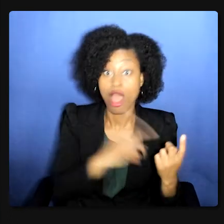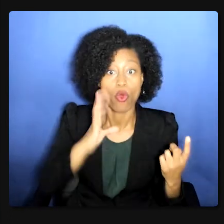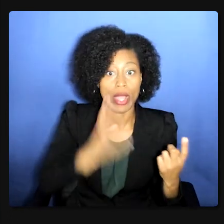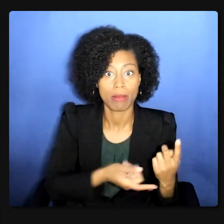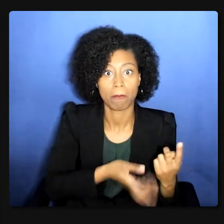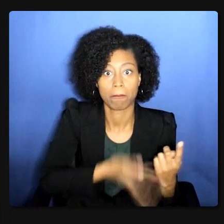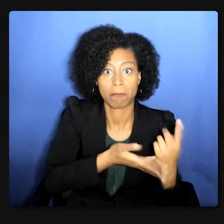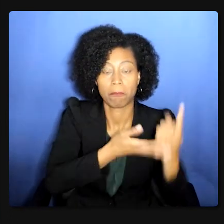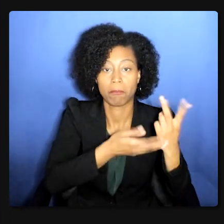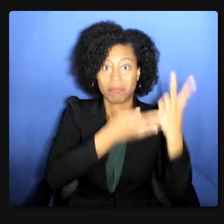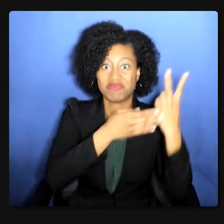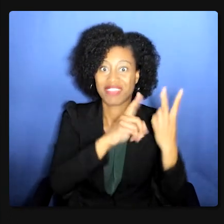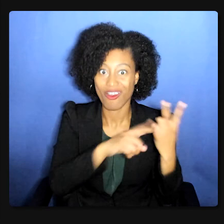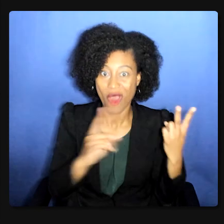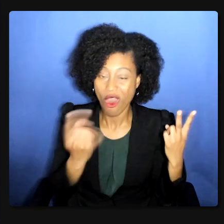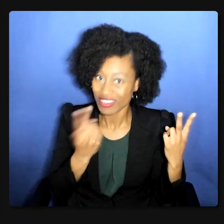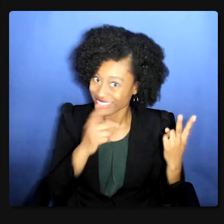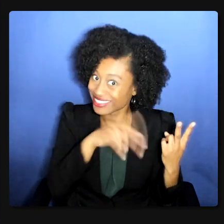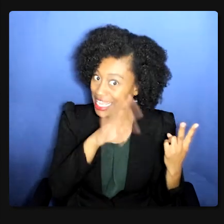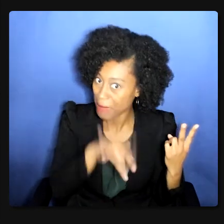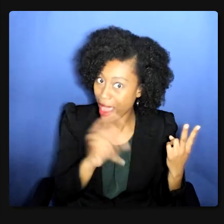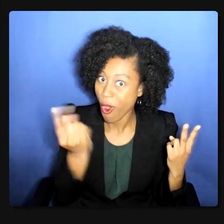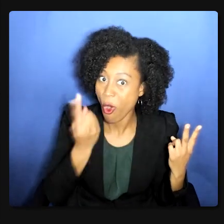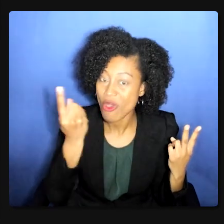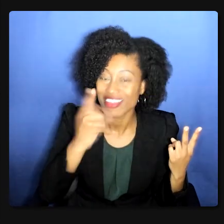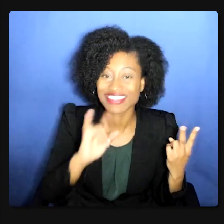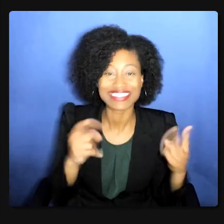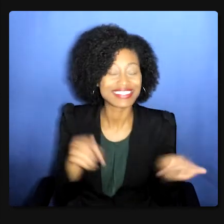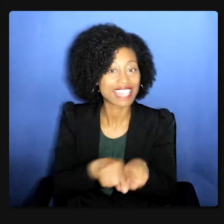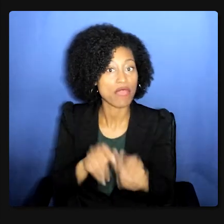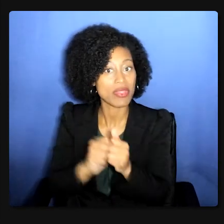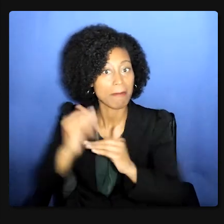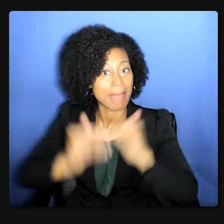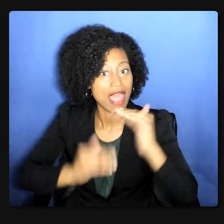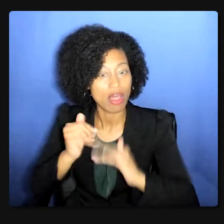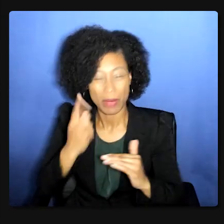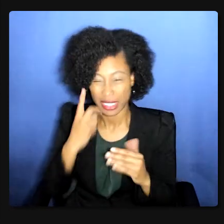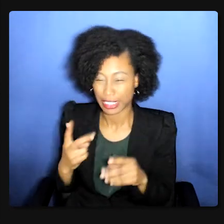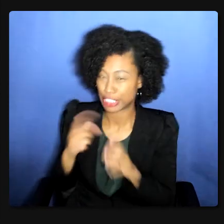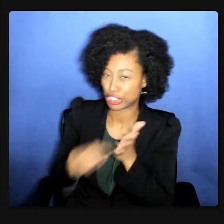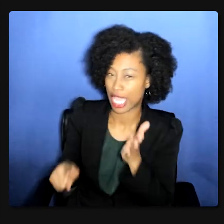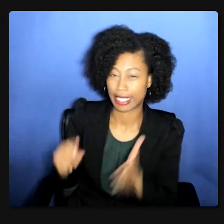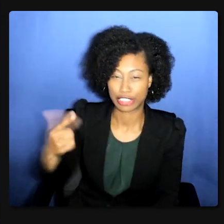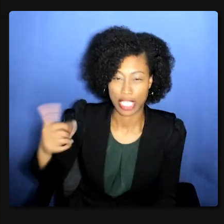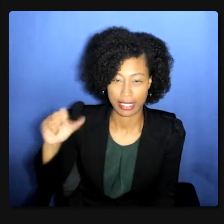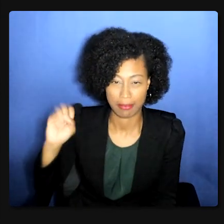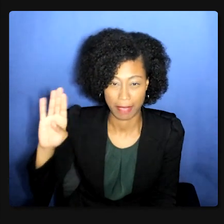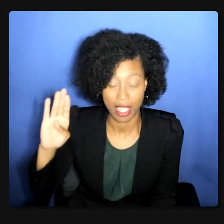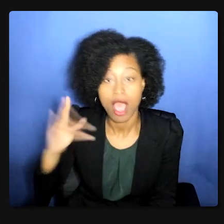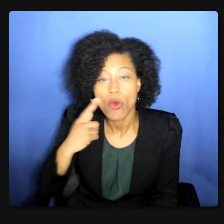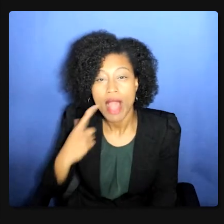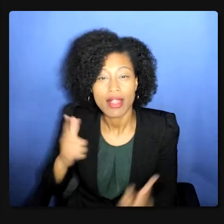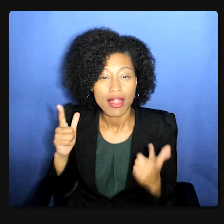[Dimitris] Yeah, because we requested two standing by. So... And the same on the build. [Amie] Yep, let's check the games that were built.